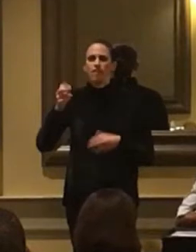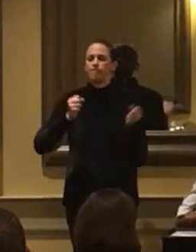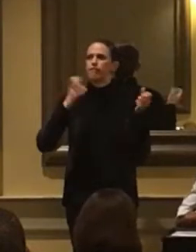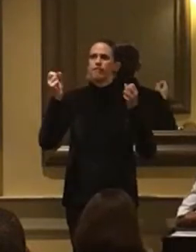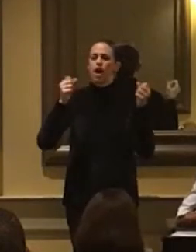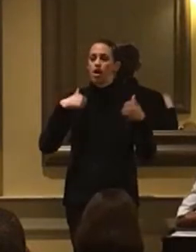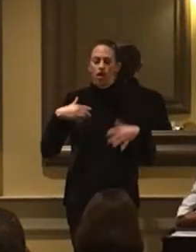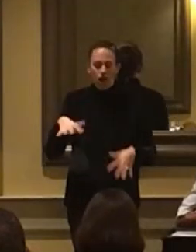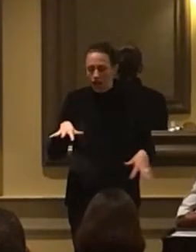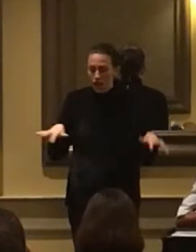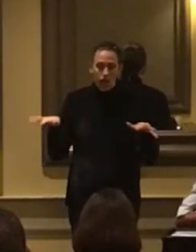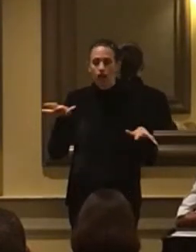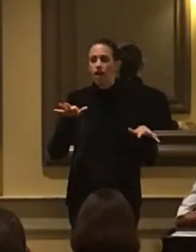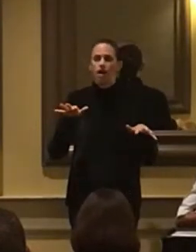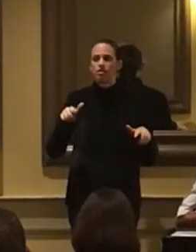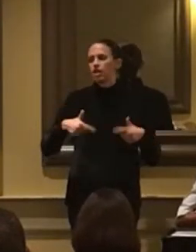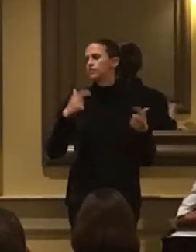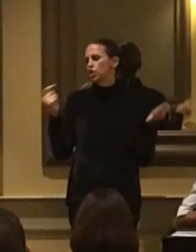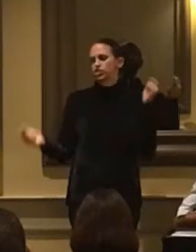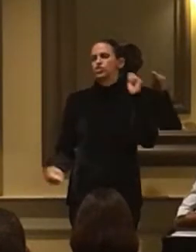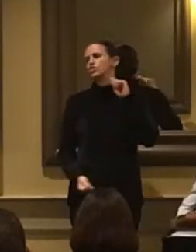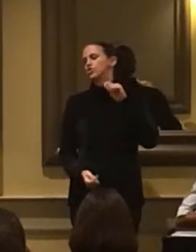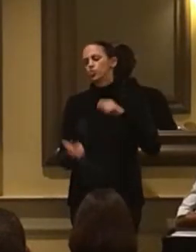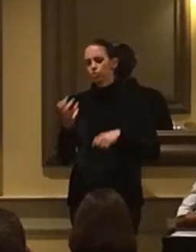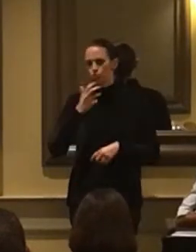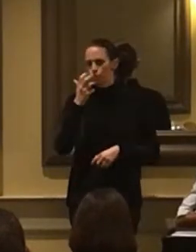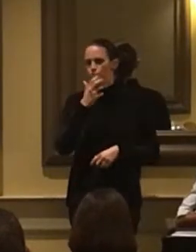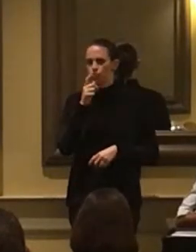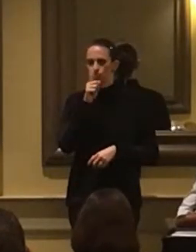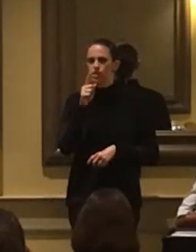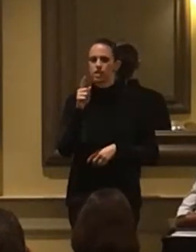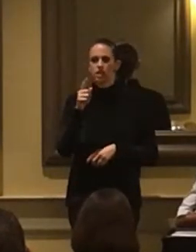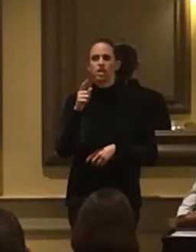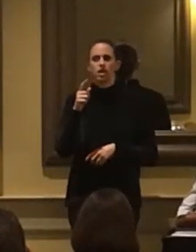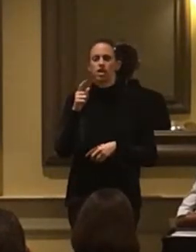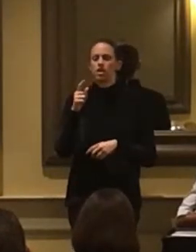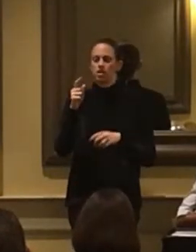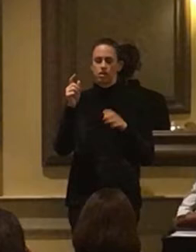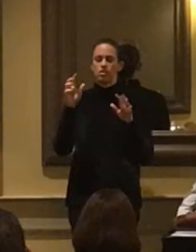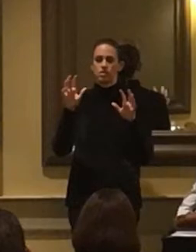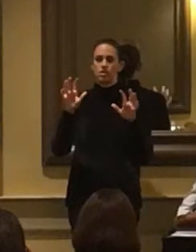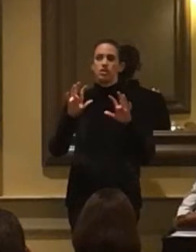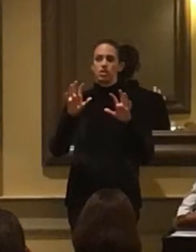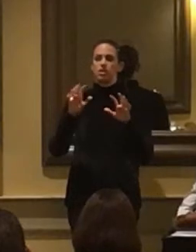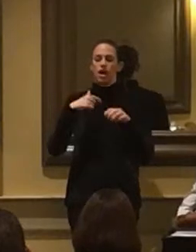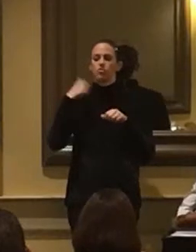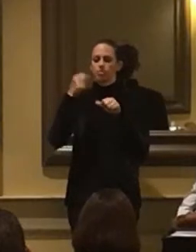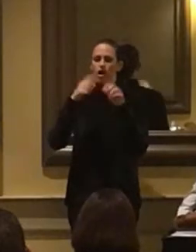and it was life-changing. I... It like opened my eyes. I remember sobbing the last day